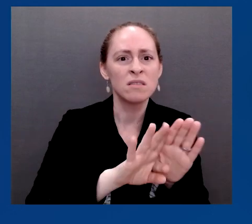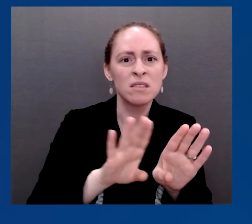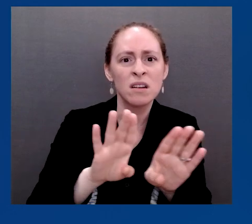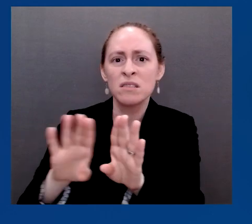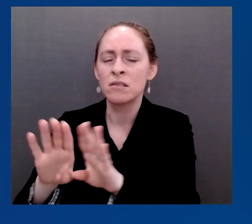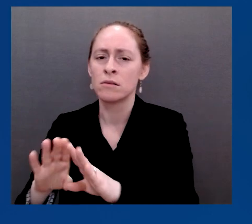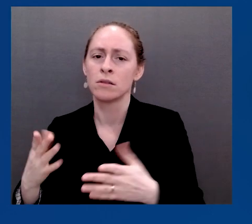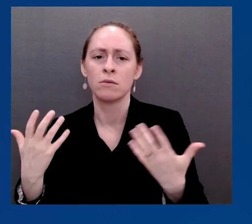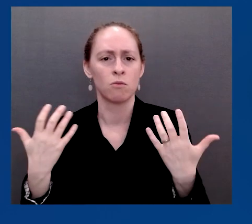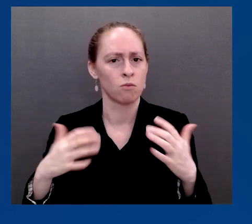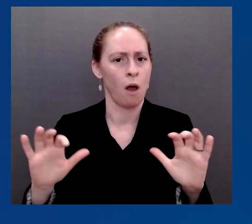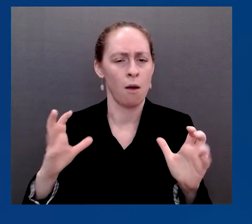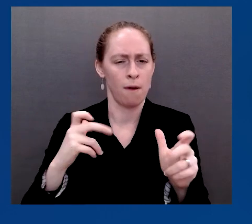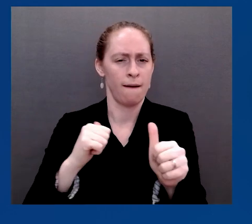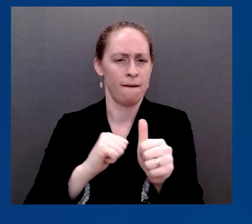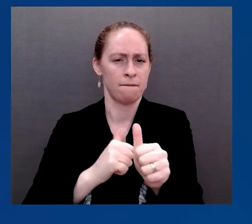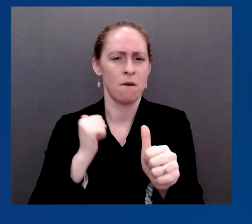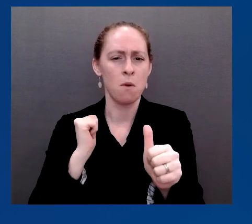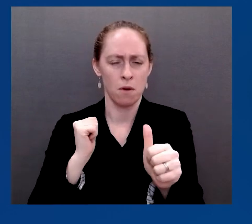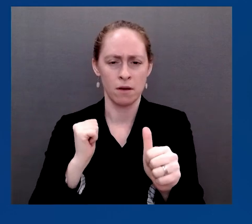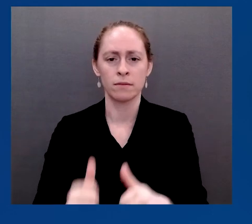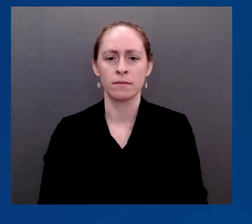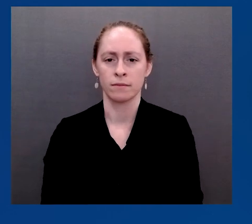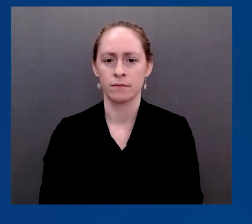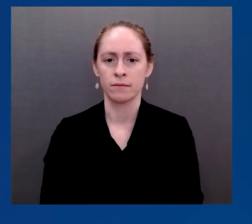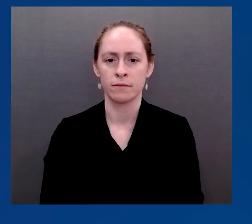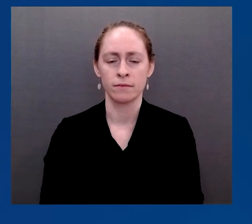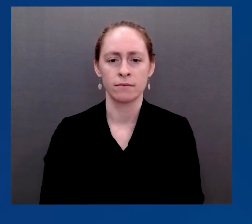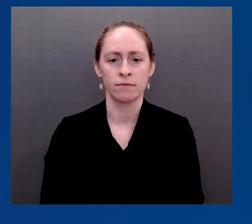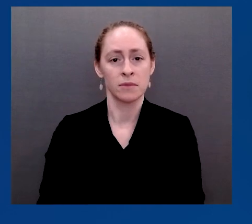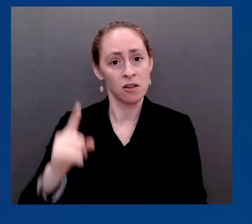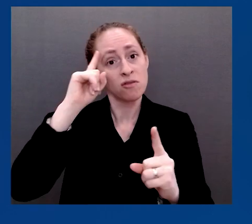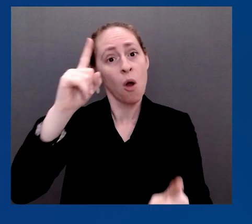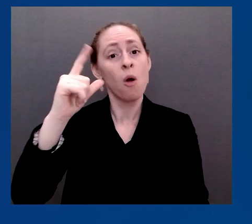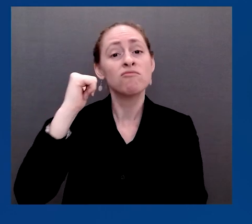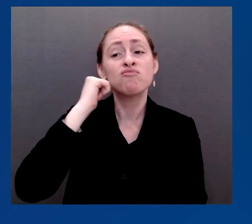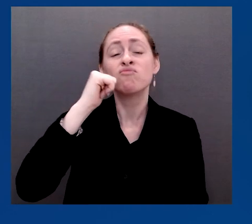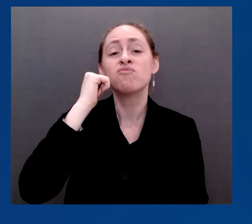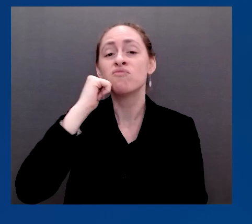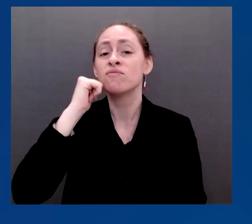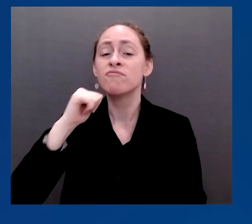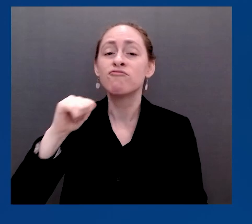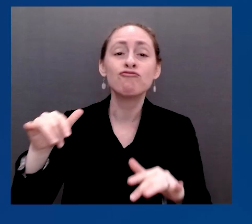In doing so, we will rely on the powerful set of tools that have been built: